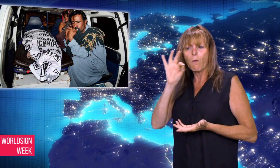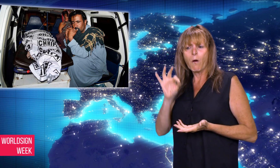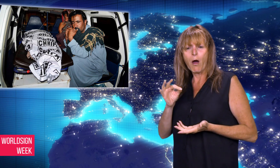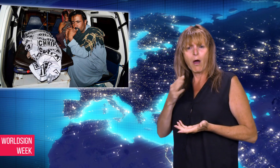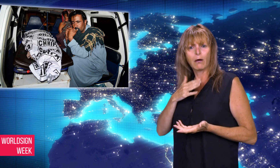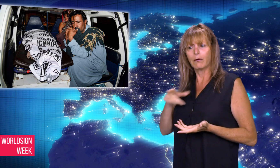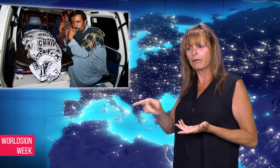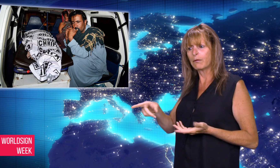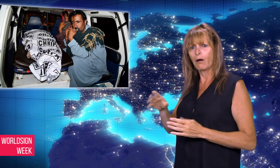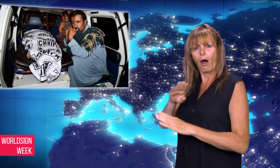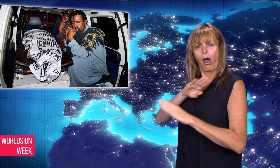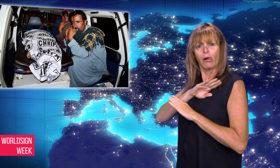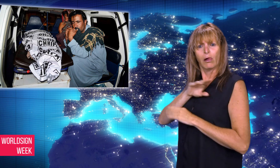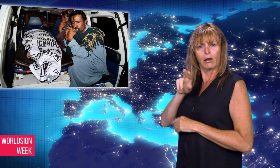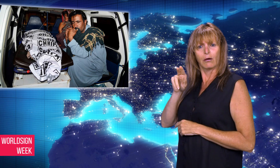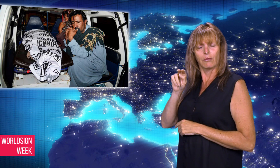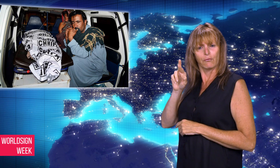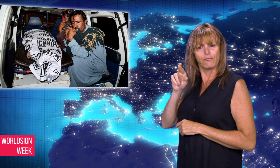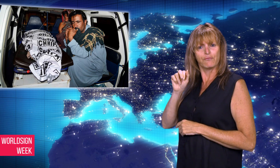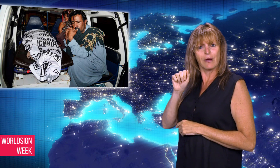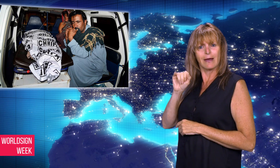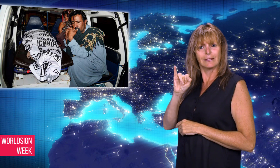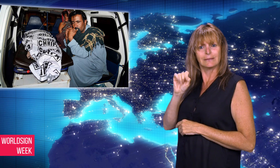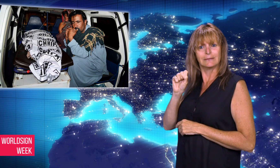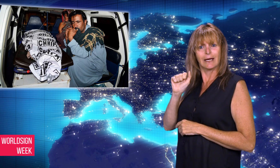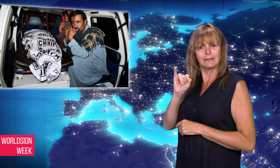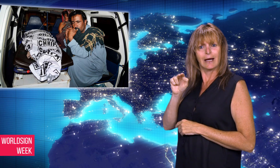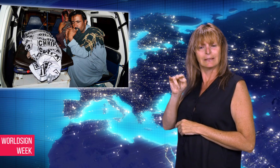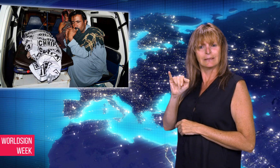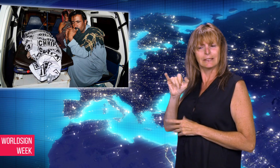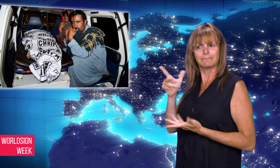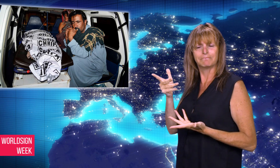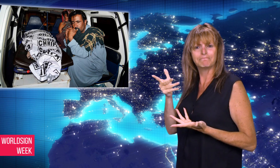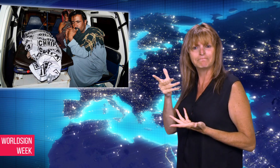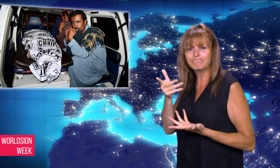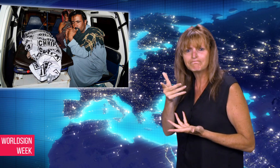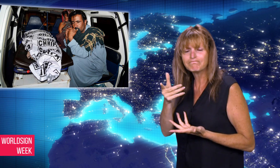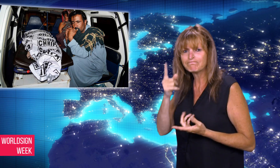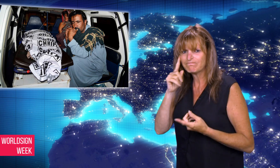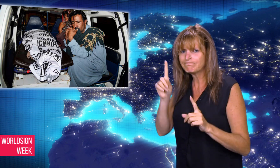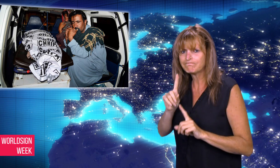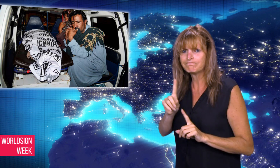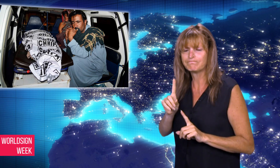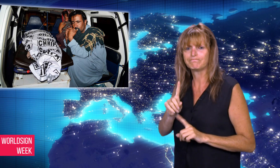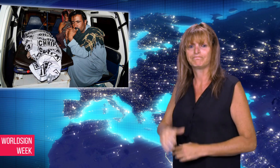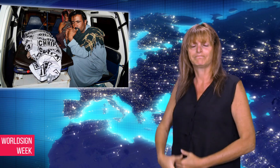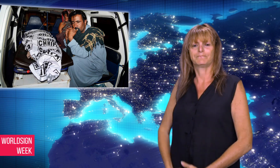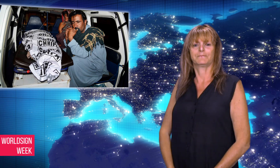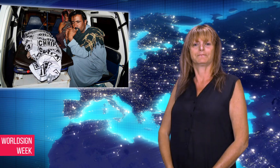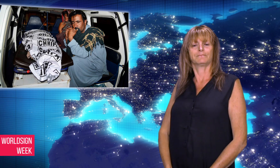at a different election rally for candidate Akram Khan Durrani in